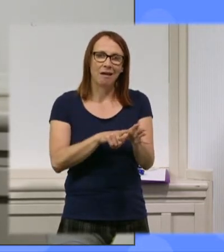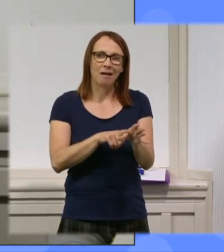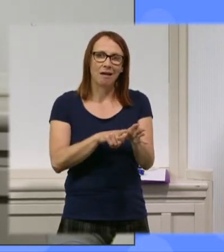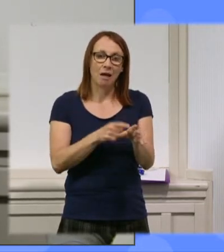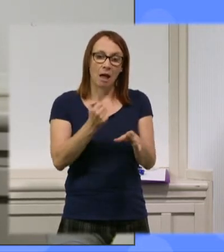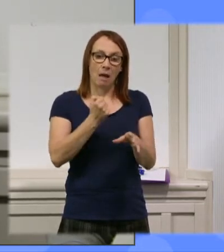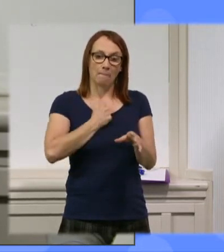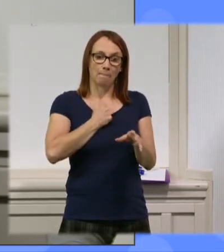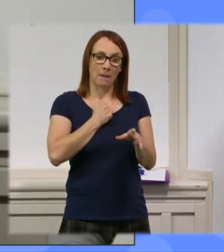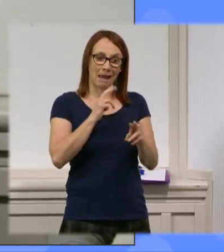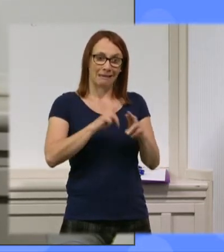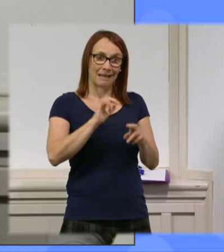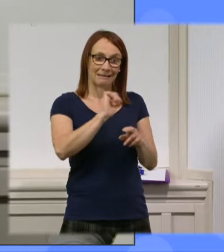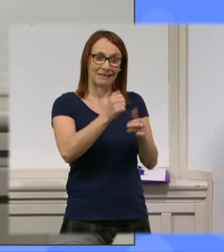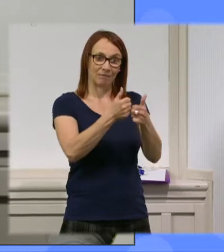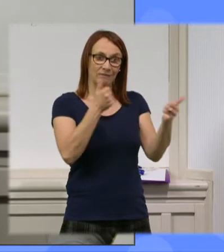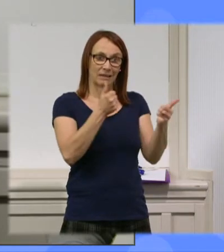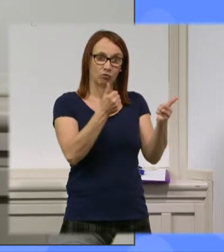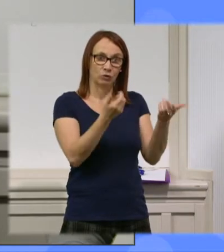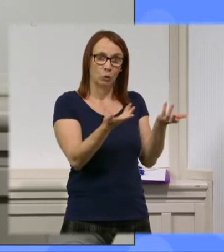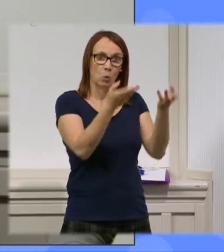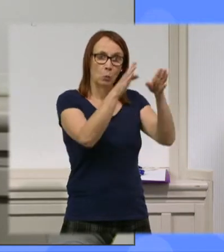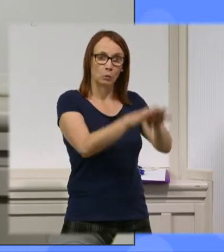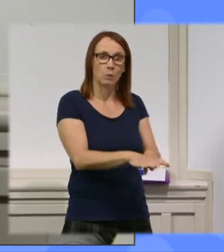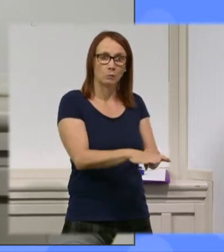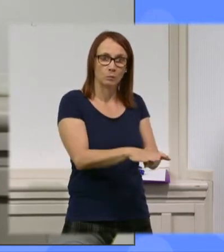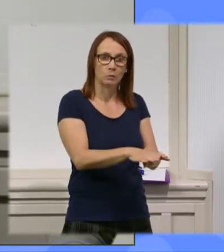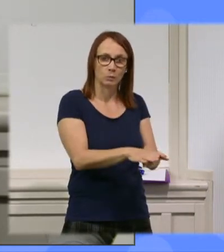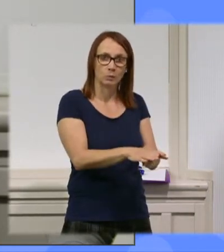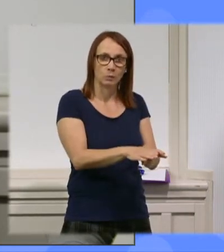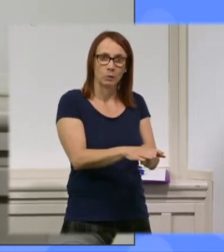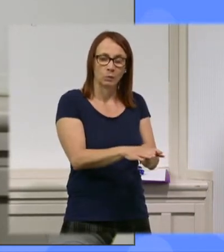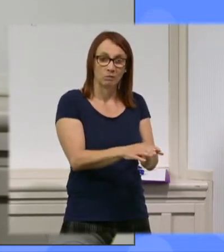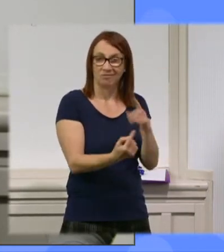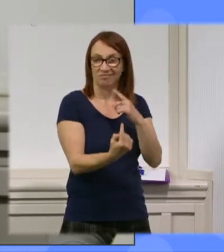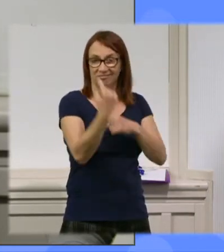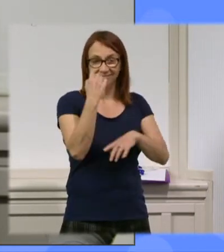dad work was closed down and like lots of people in those days there was a